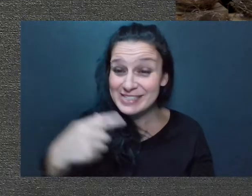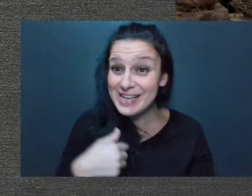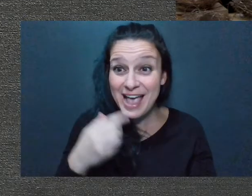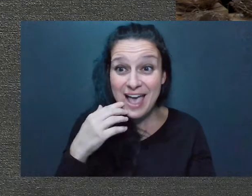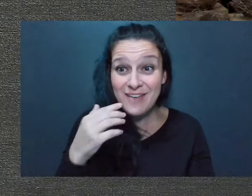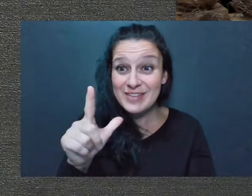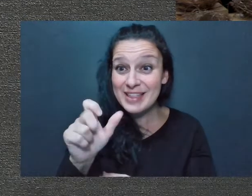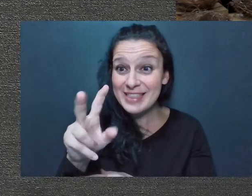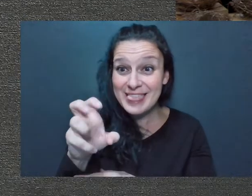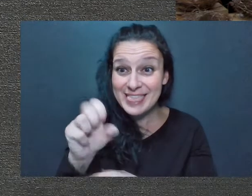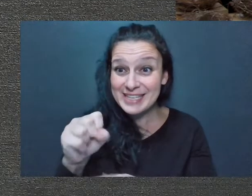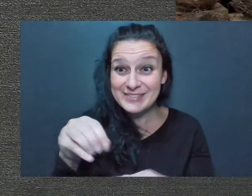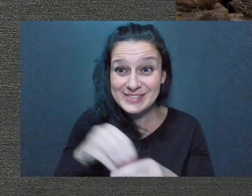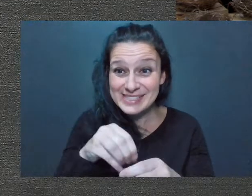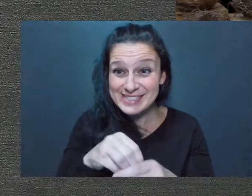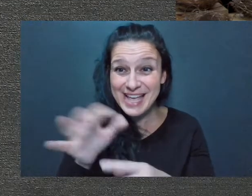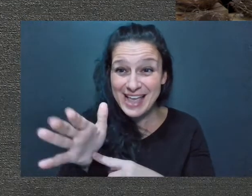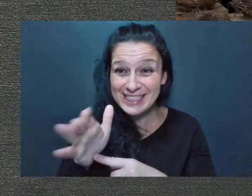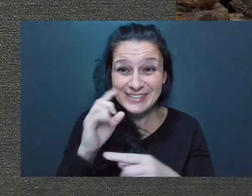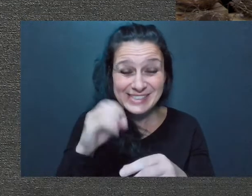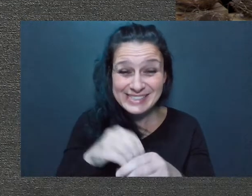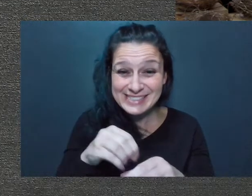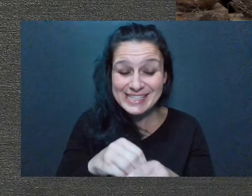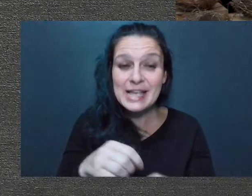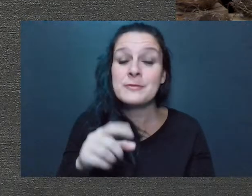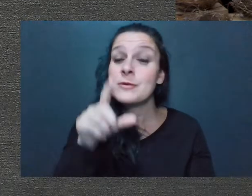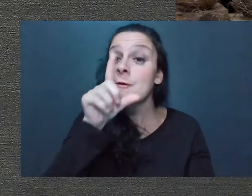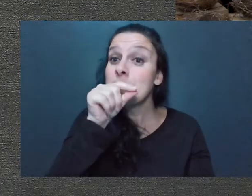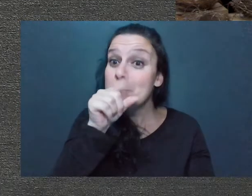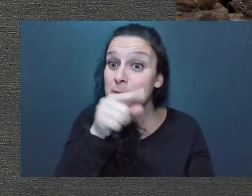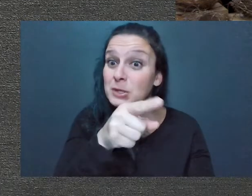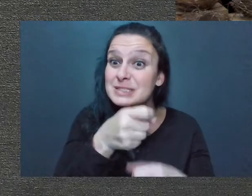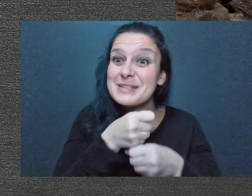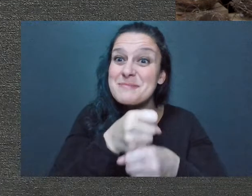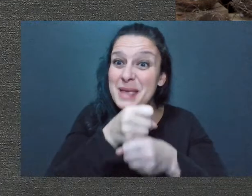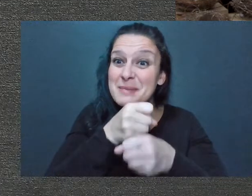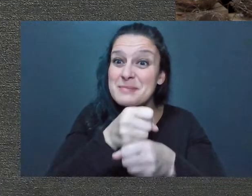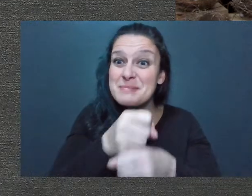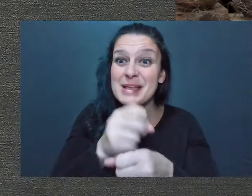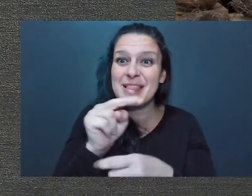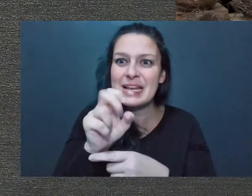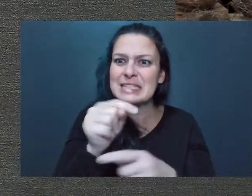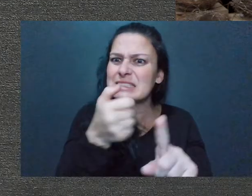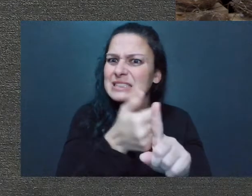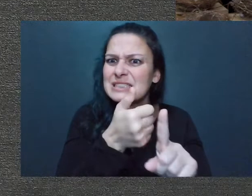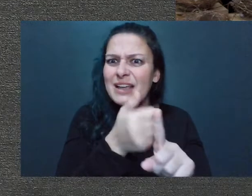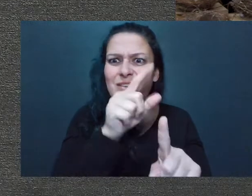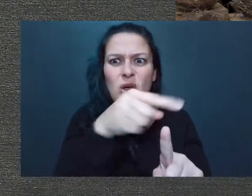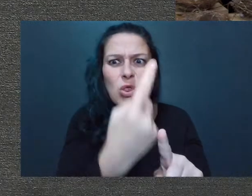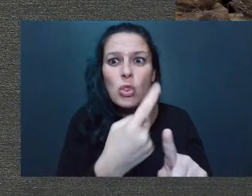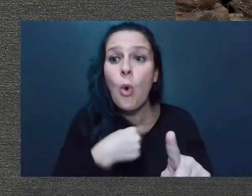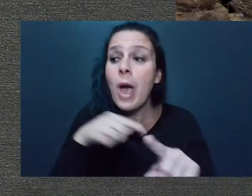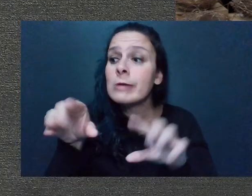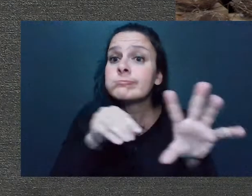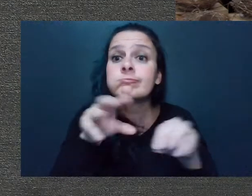That has leaves. And the birds make these nest all by themselves.